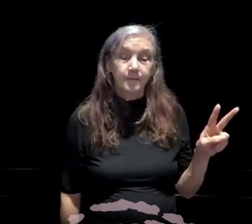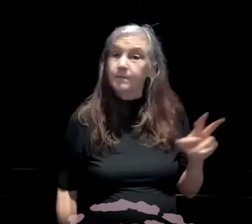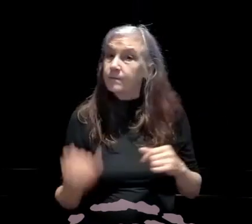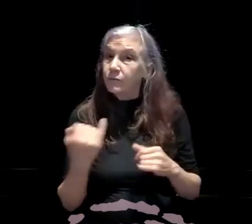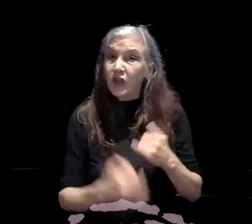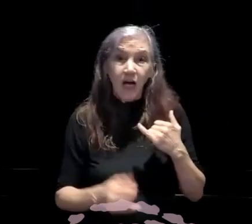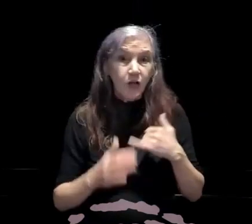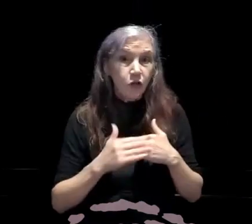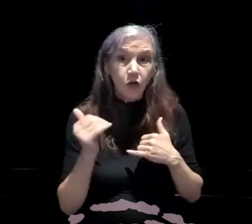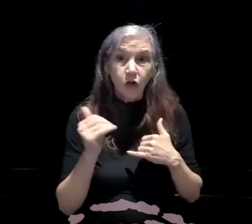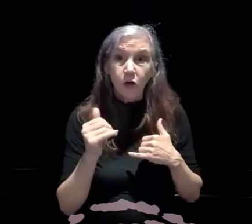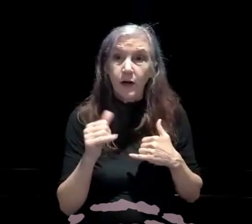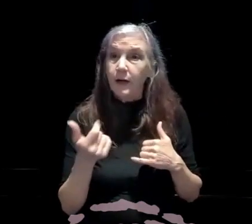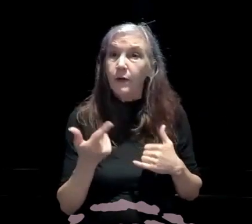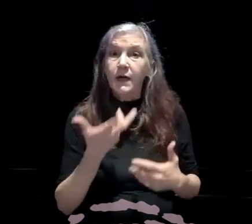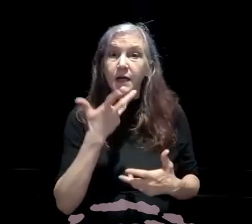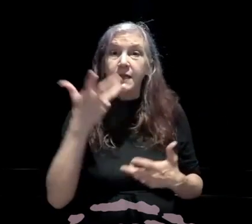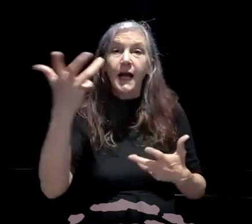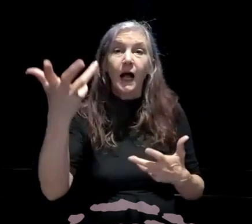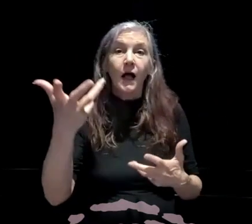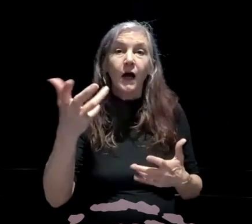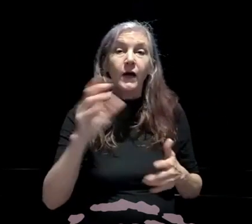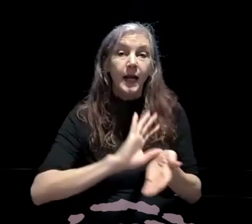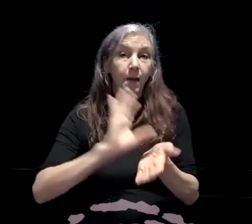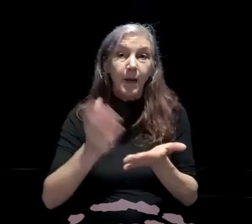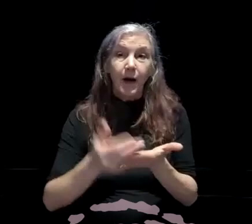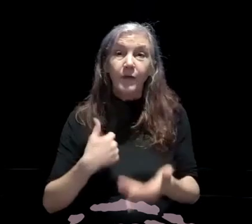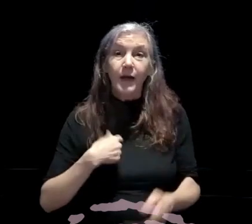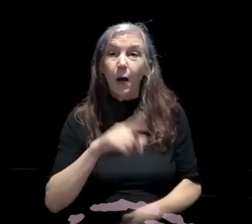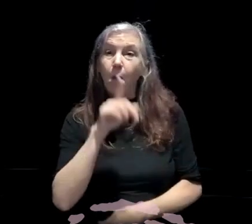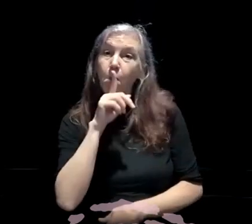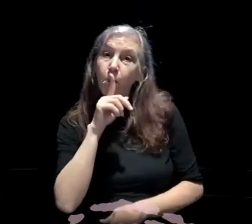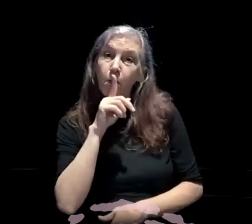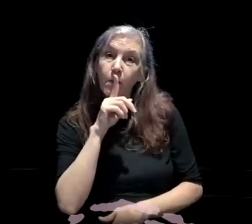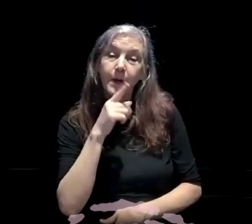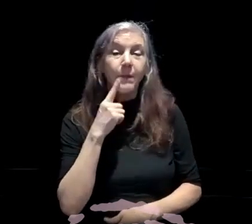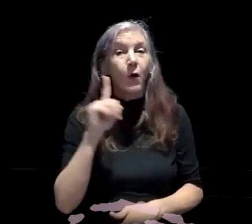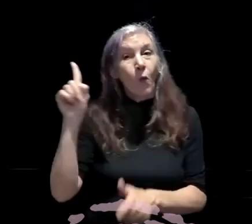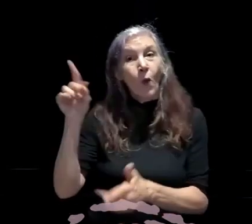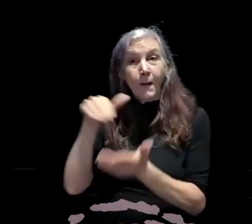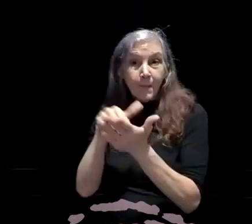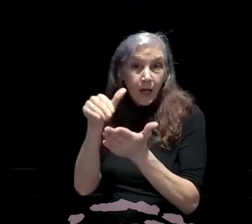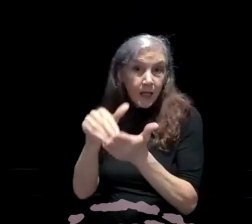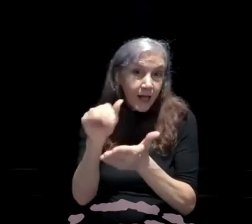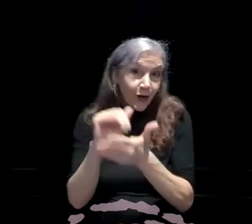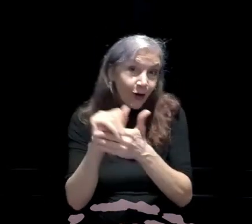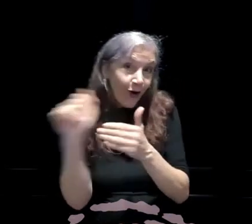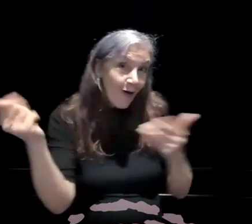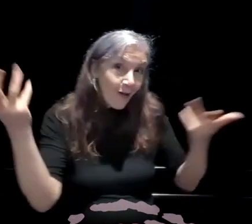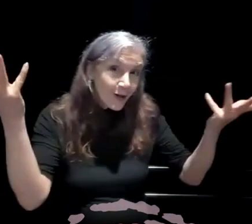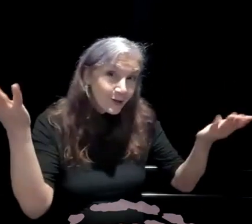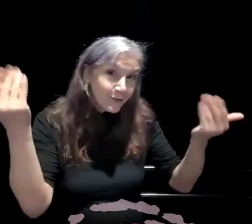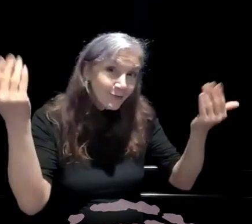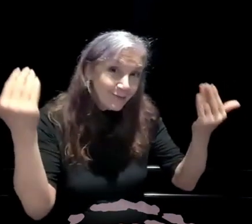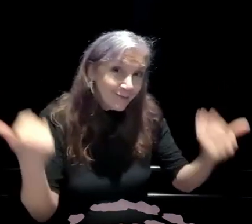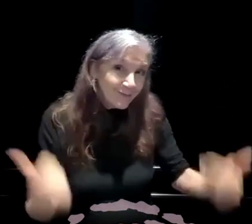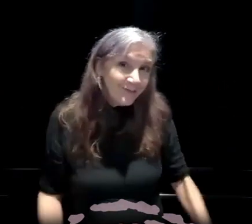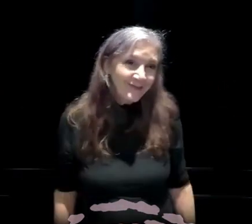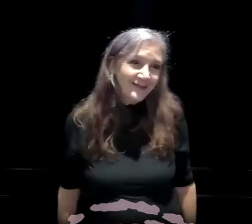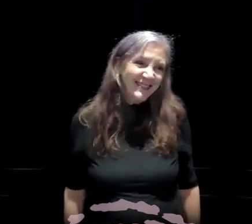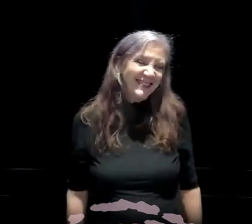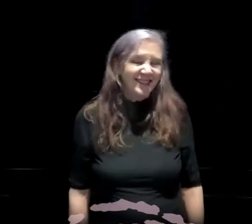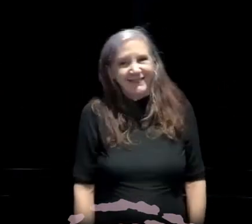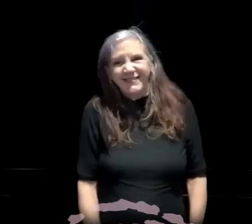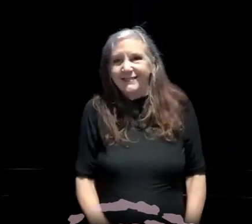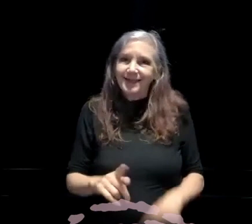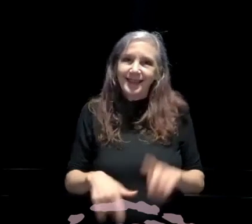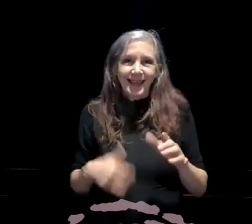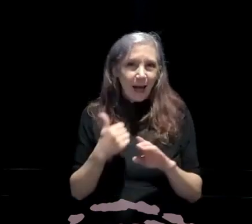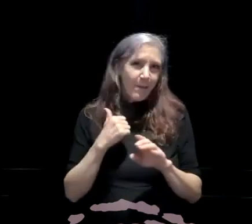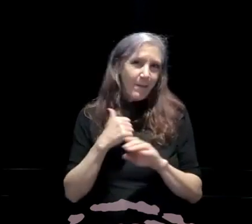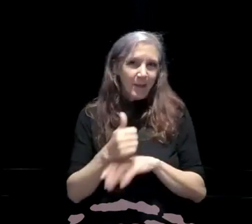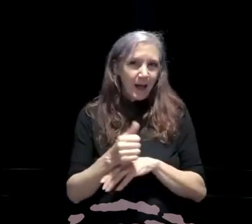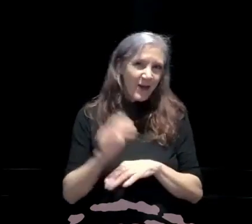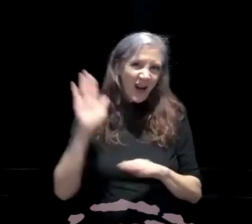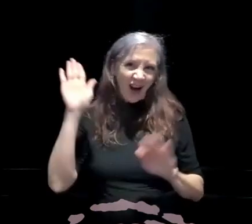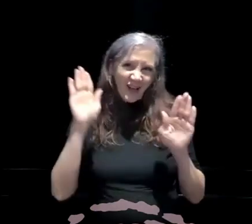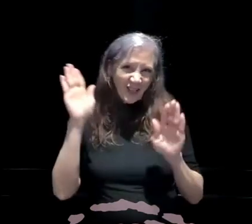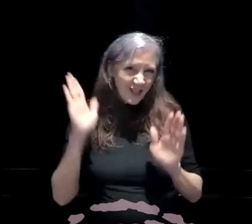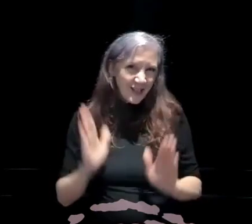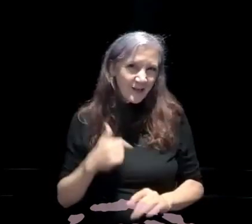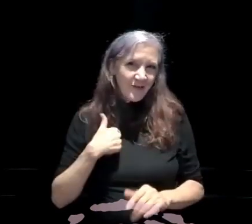Perhaps maybe a million dollars if you'd so choose. Well, I can't blame an auctioneer for asking, right, Julie?